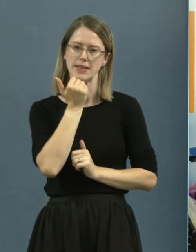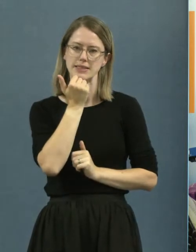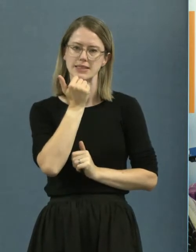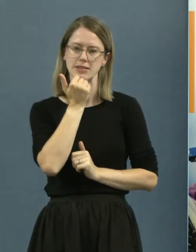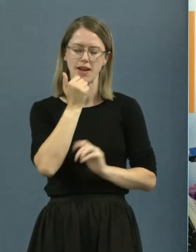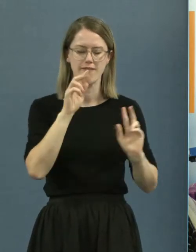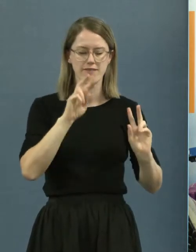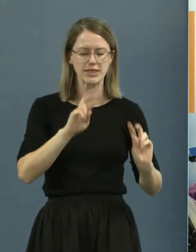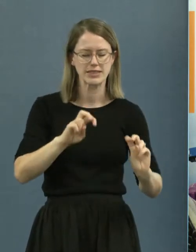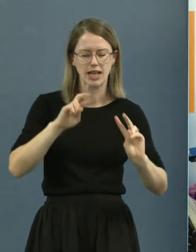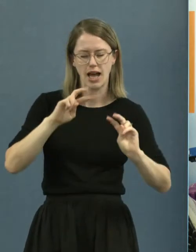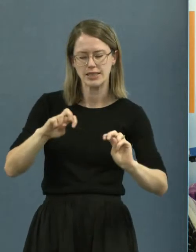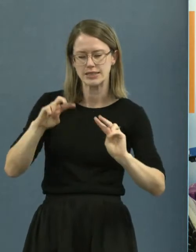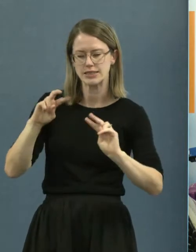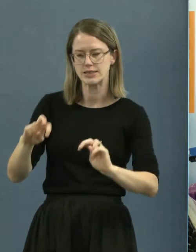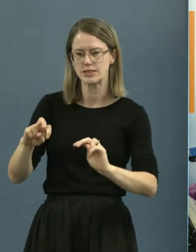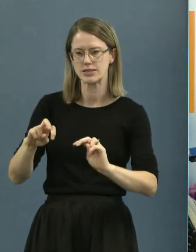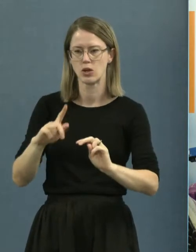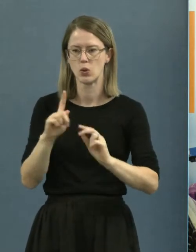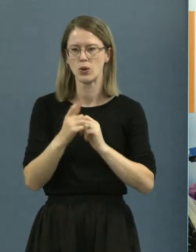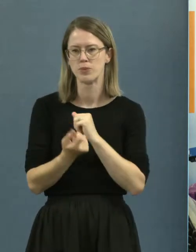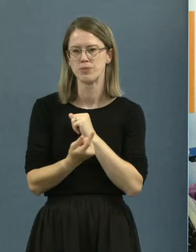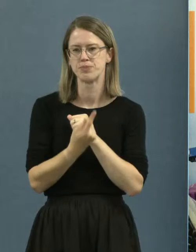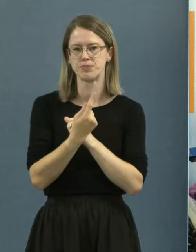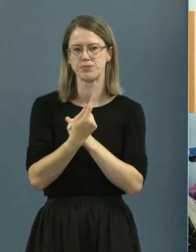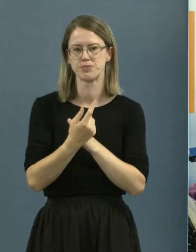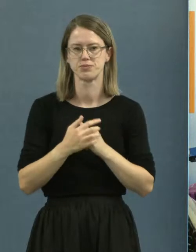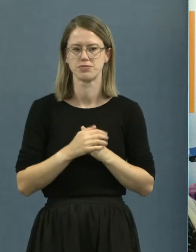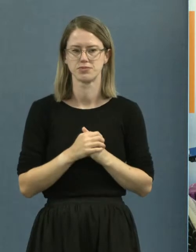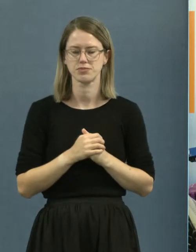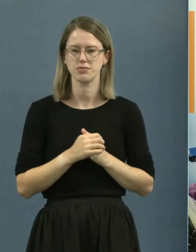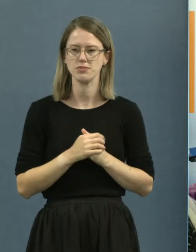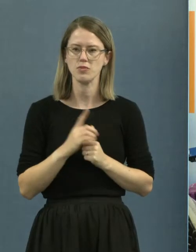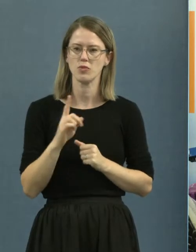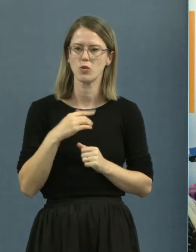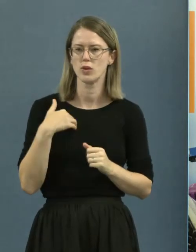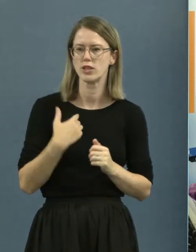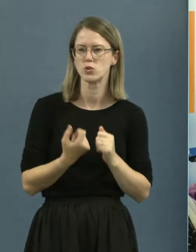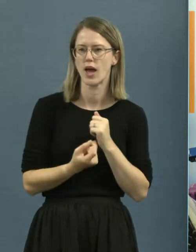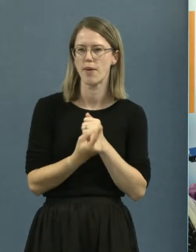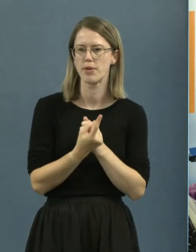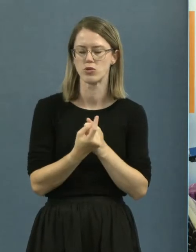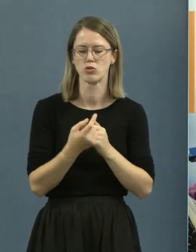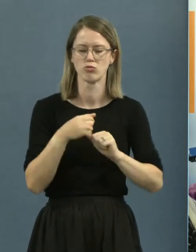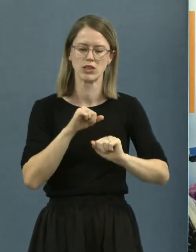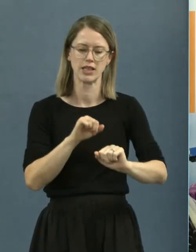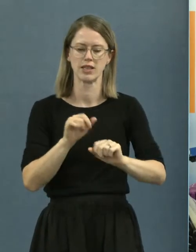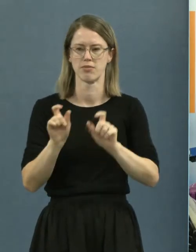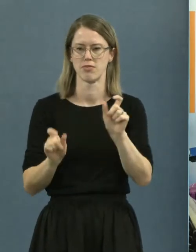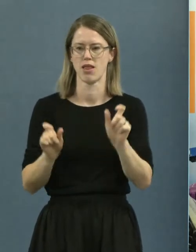and that we investigate fully to find out, you know, what